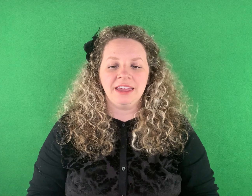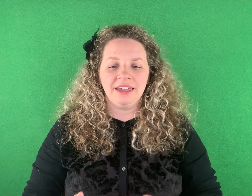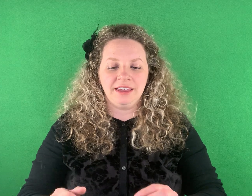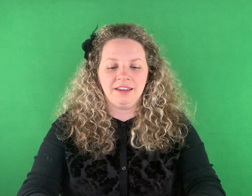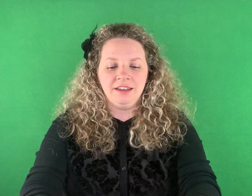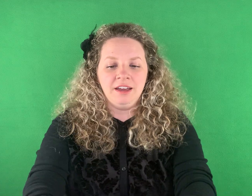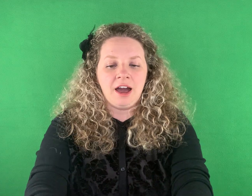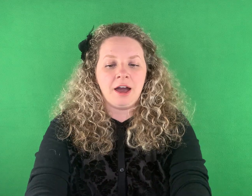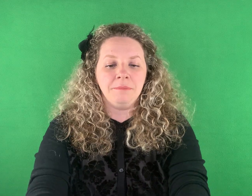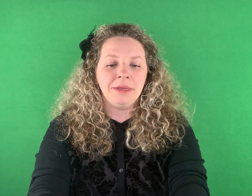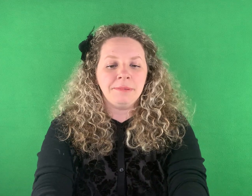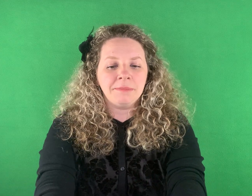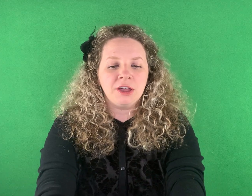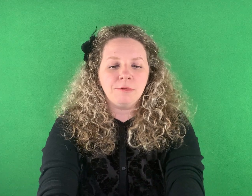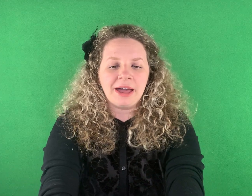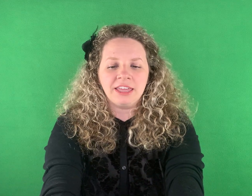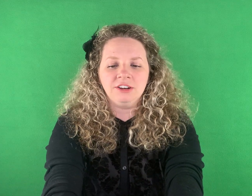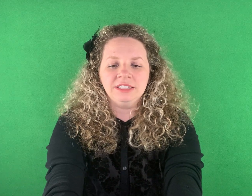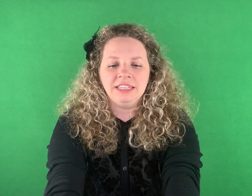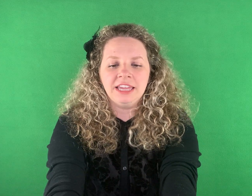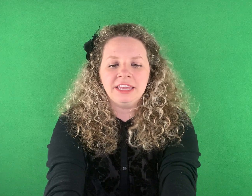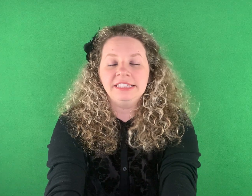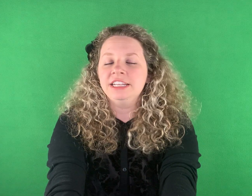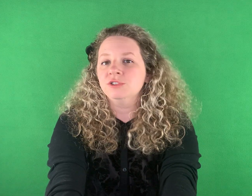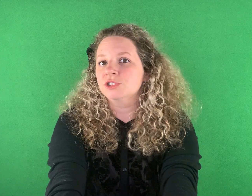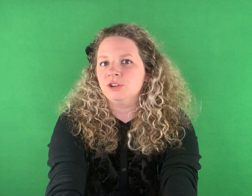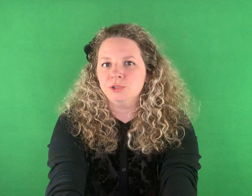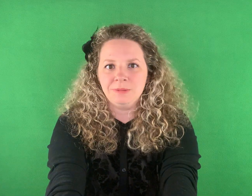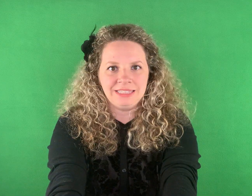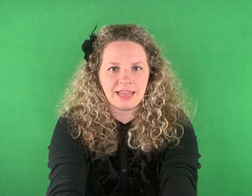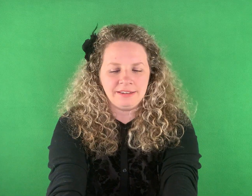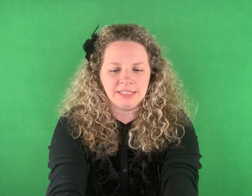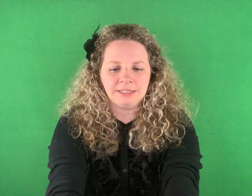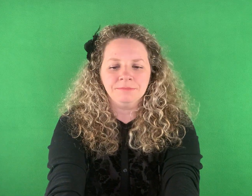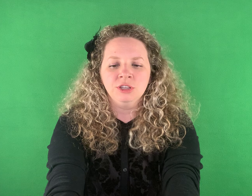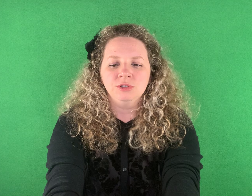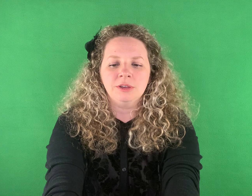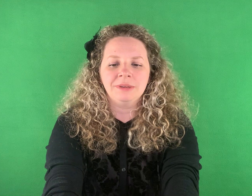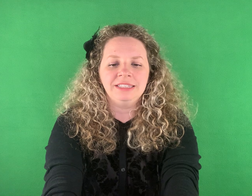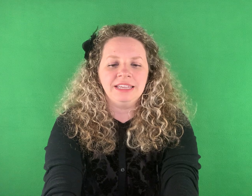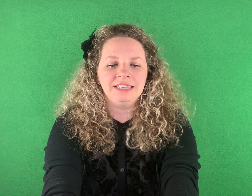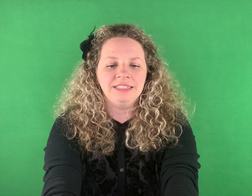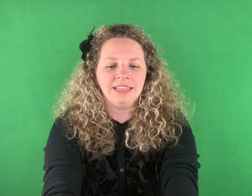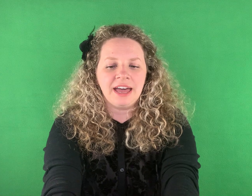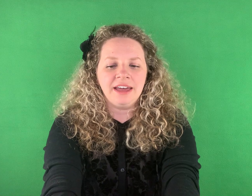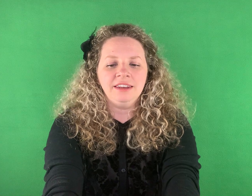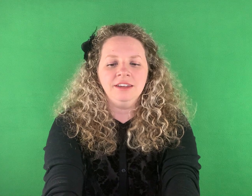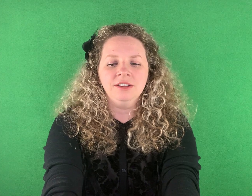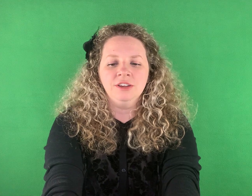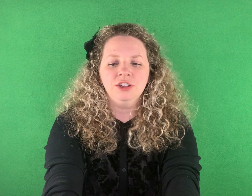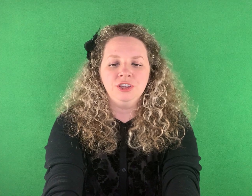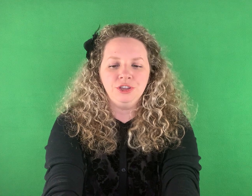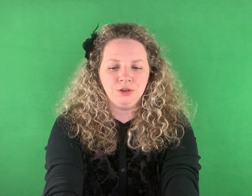maybe I go back, and I’ll say TEARS could also be SADNESS. So I’m going to say: SAD YOU